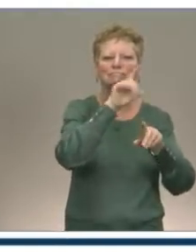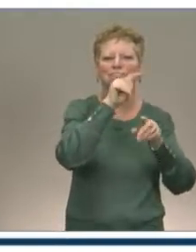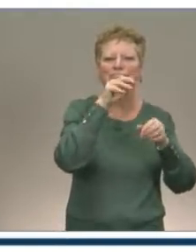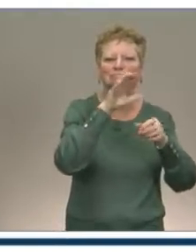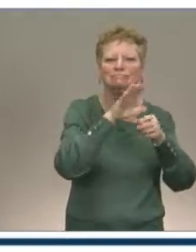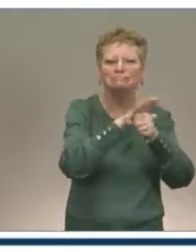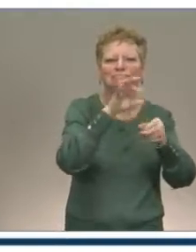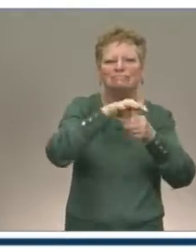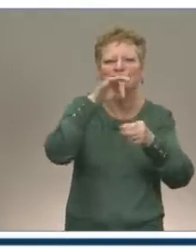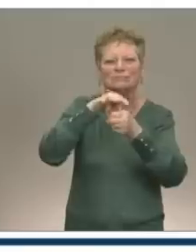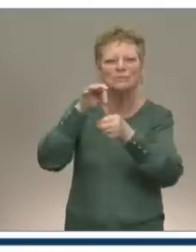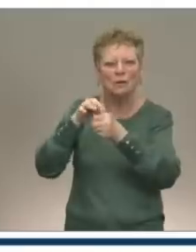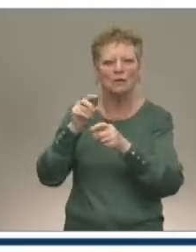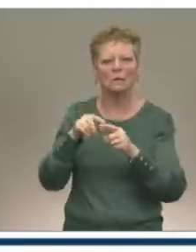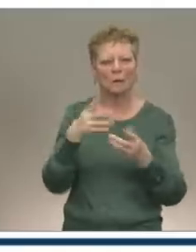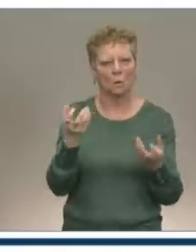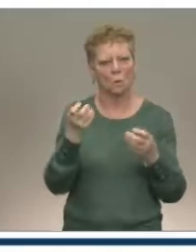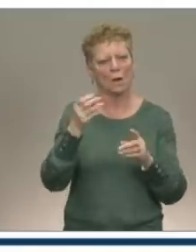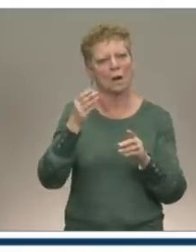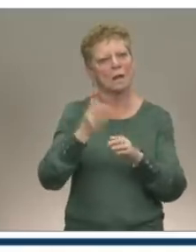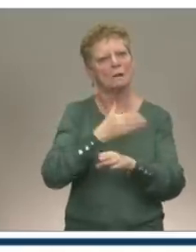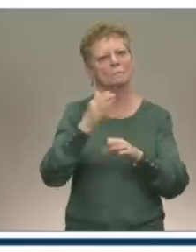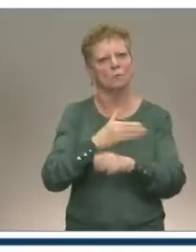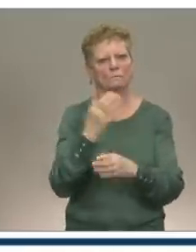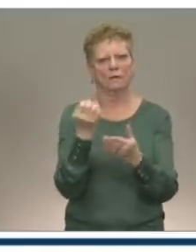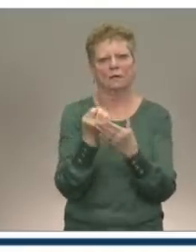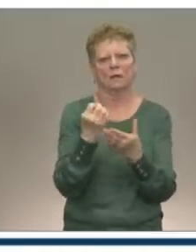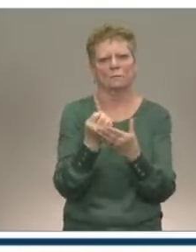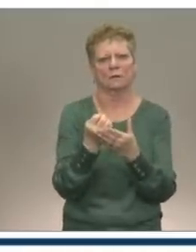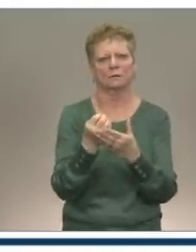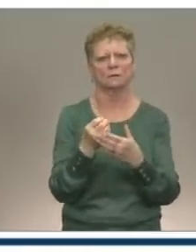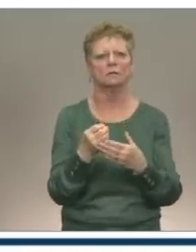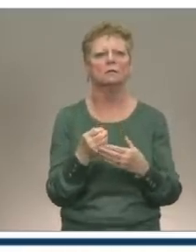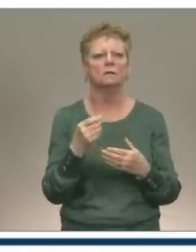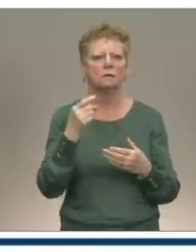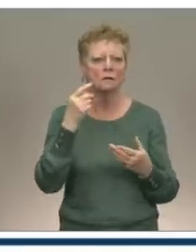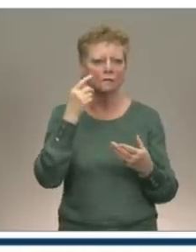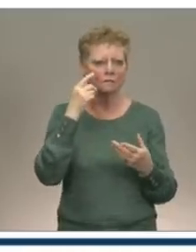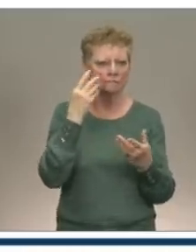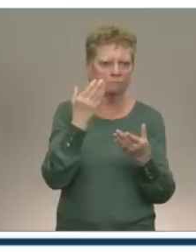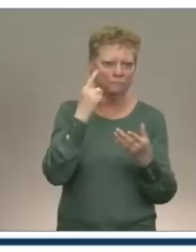an improved economic future in this province runs through improved access to healthcare it